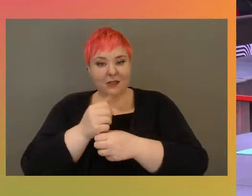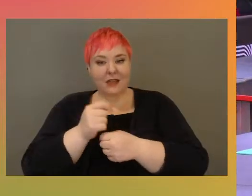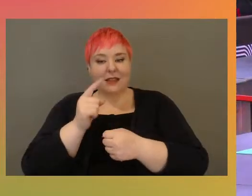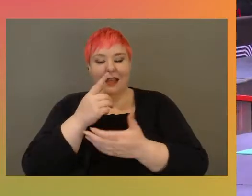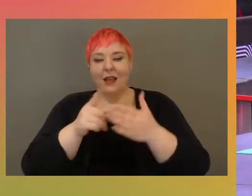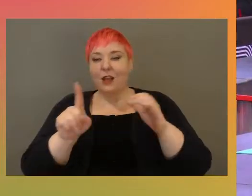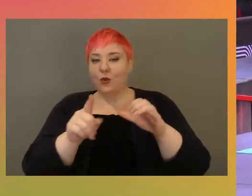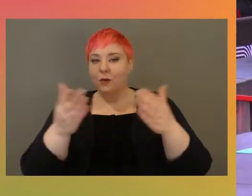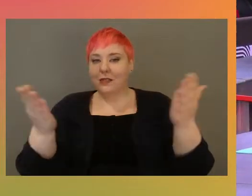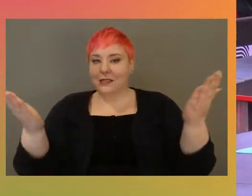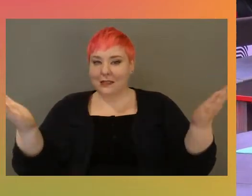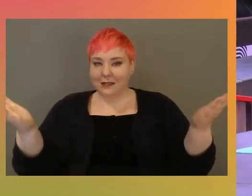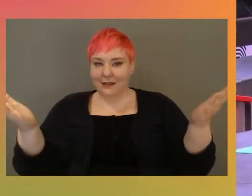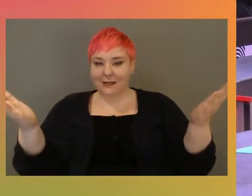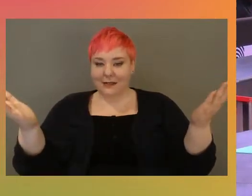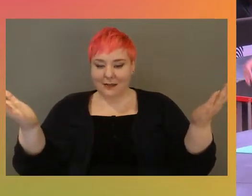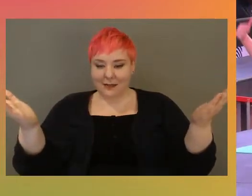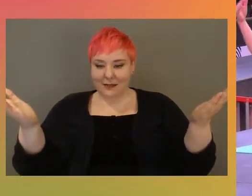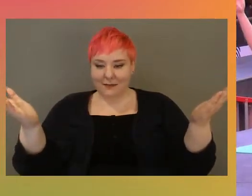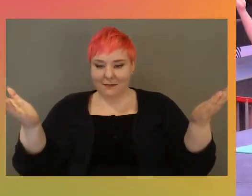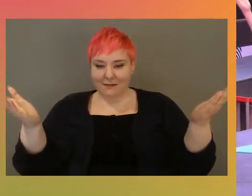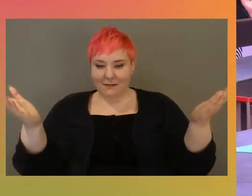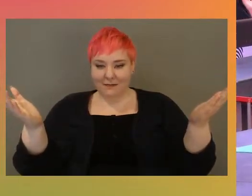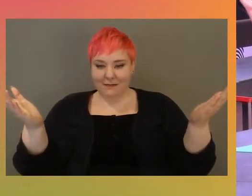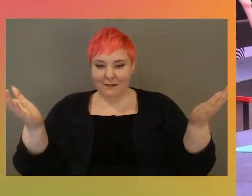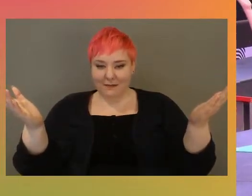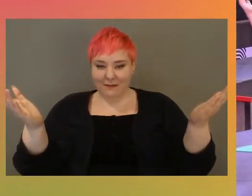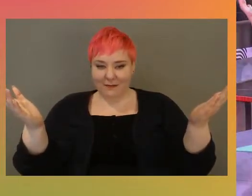BALI, WHEN THEY RECEIVE